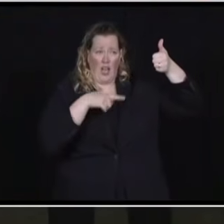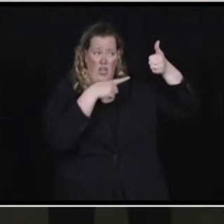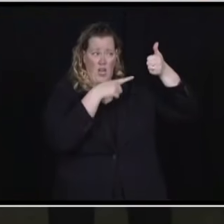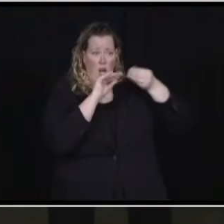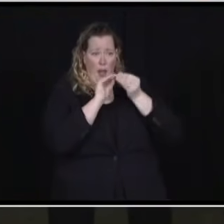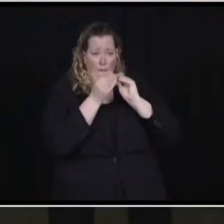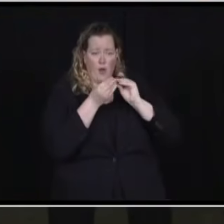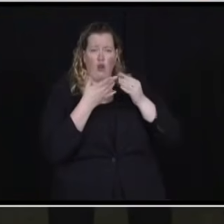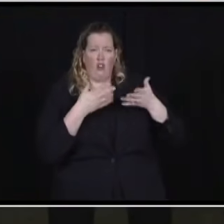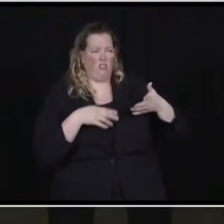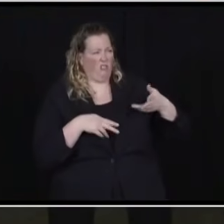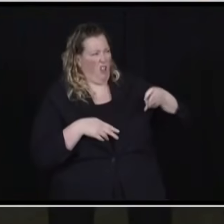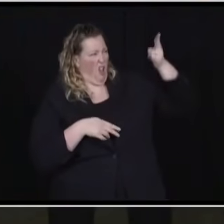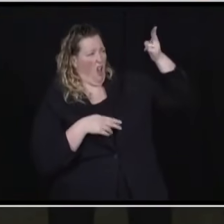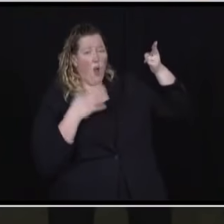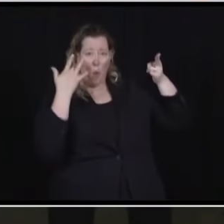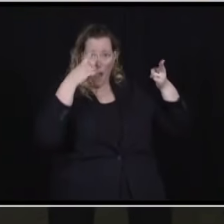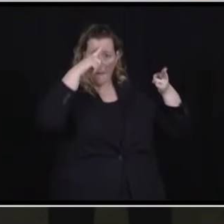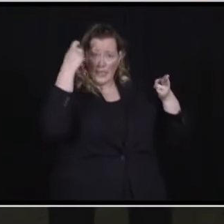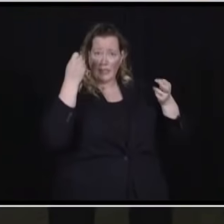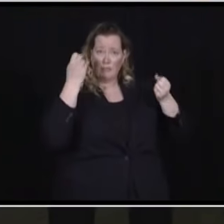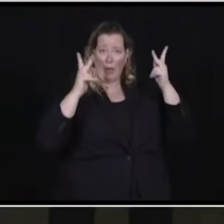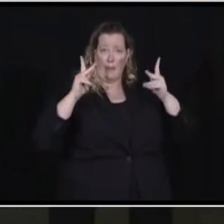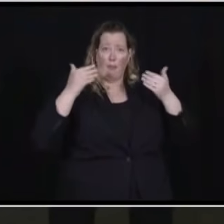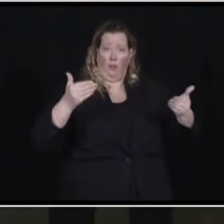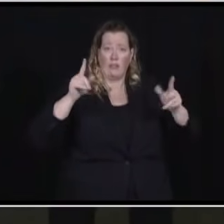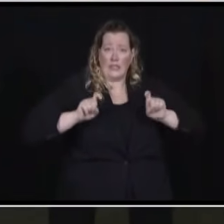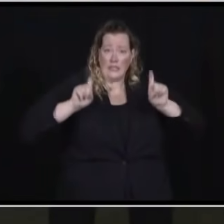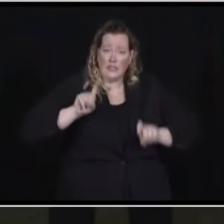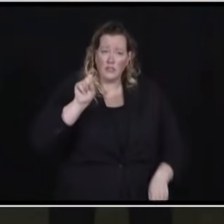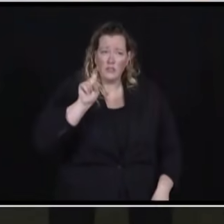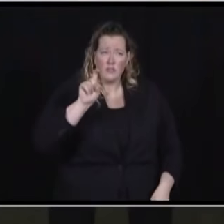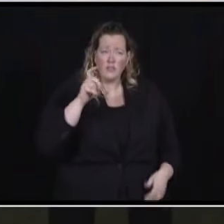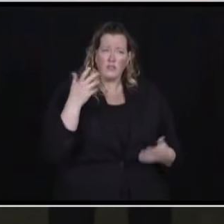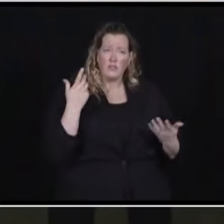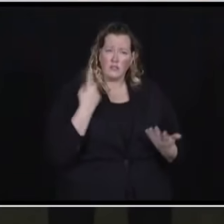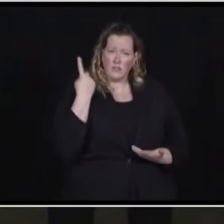is there something else going on I wonder if you can tell us on that